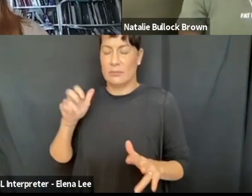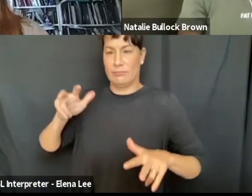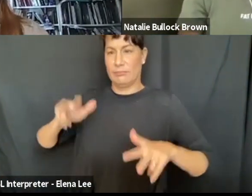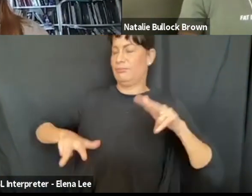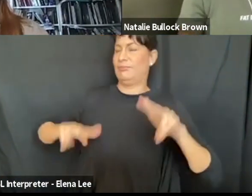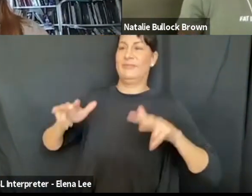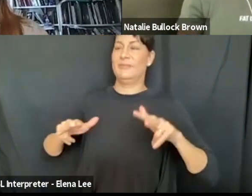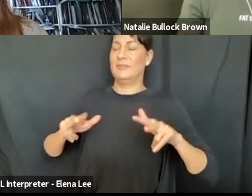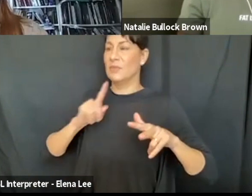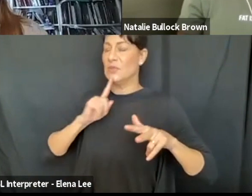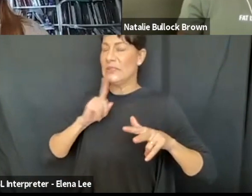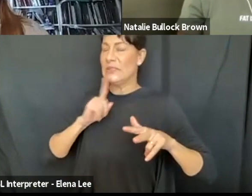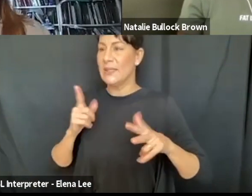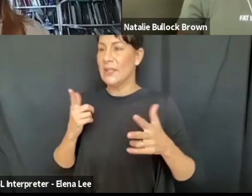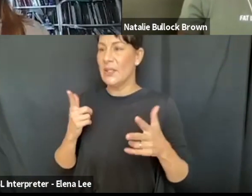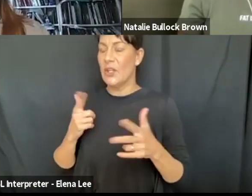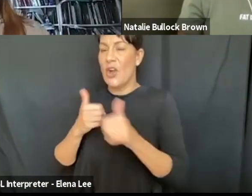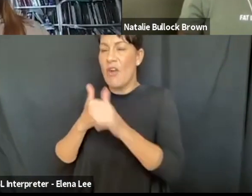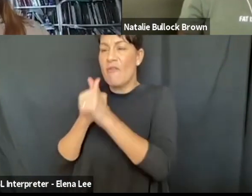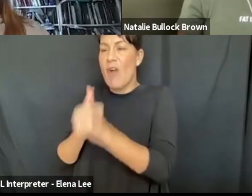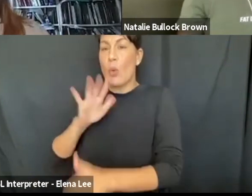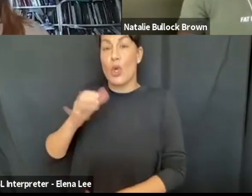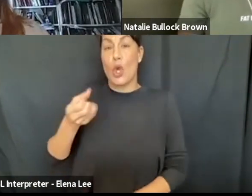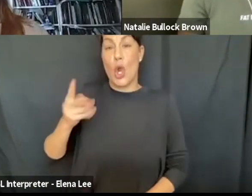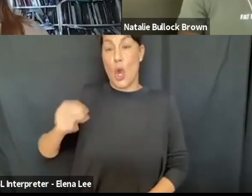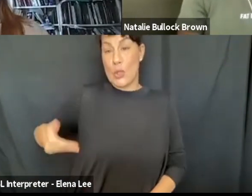You're going based on instinct on life experience